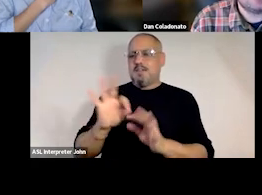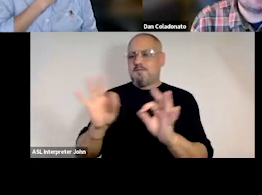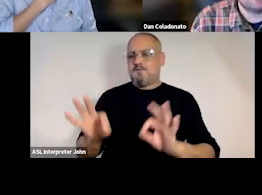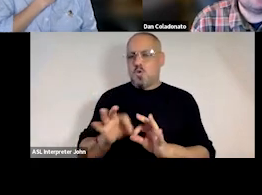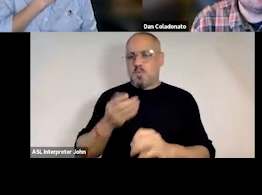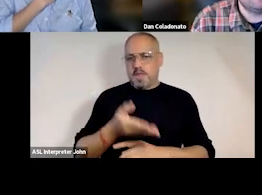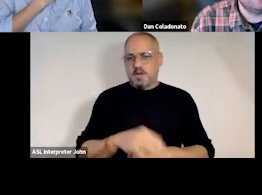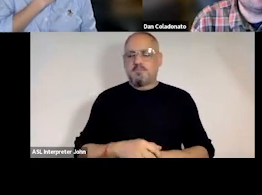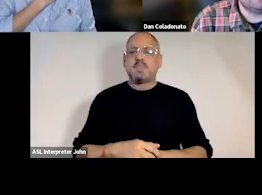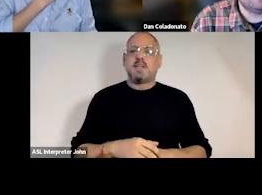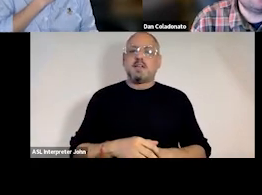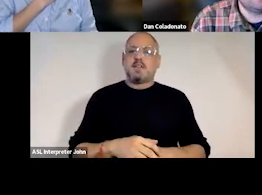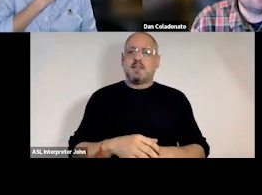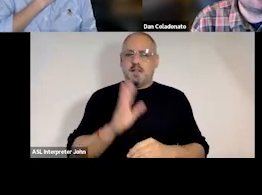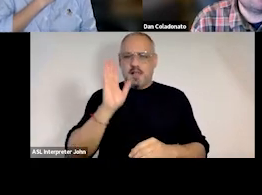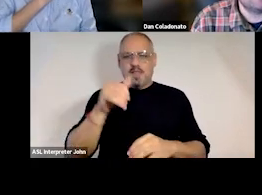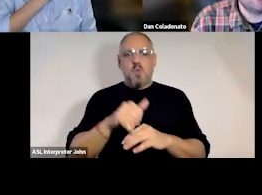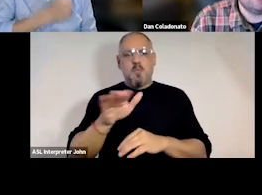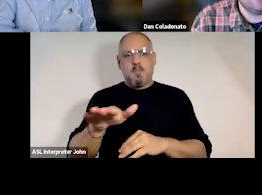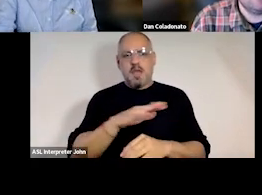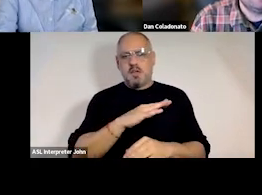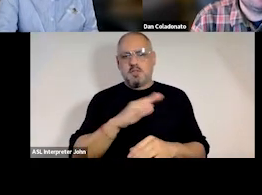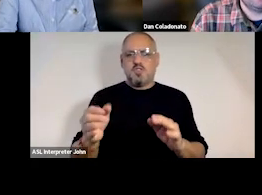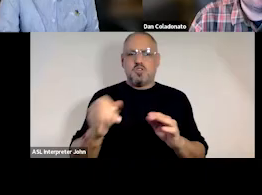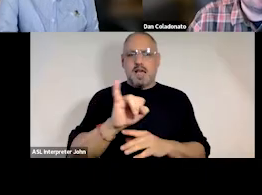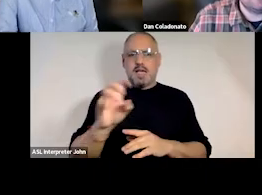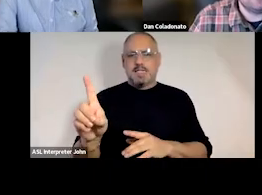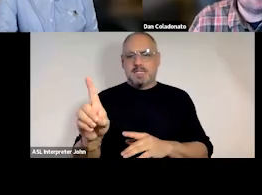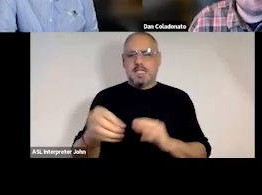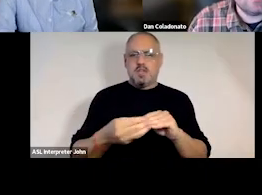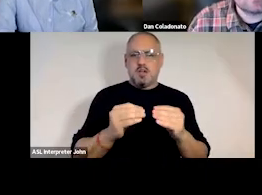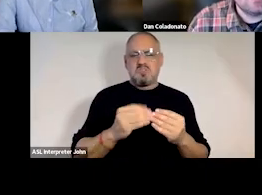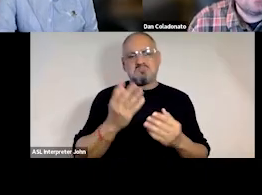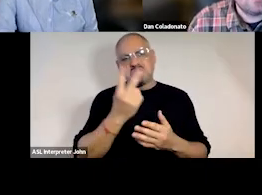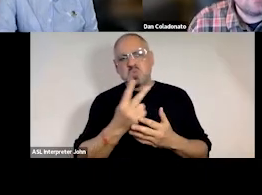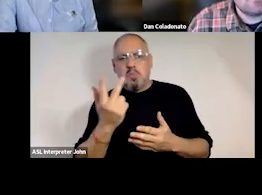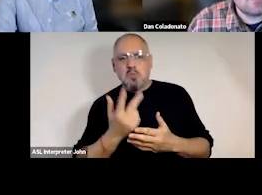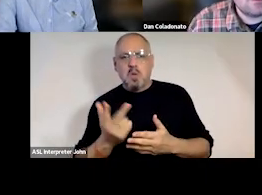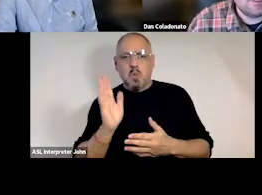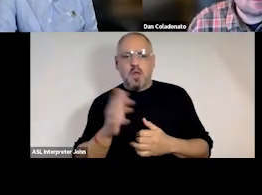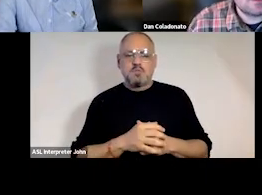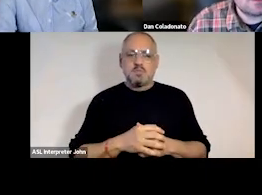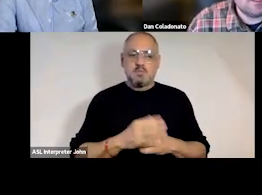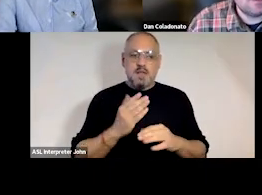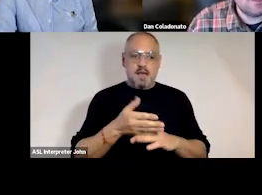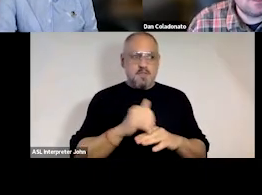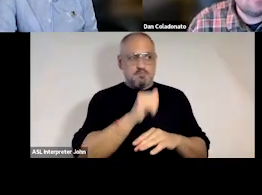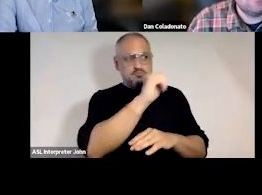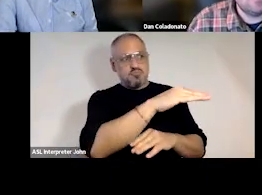And like I said, they'll mail you your appointed rep ID within two to three weeks. after submitting the 1699,